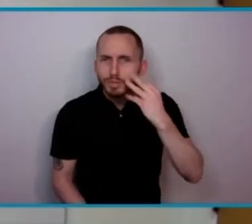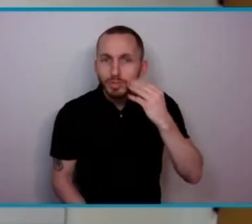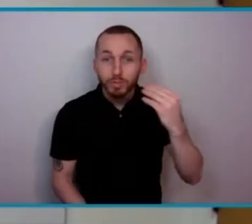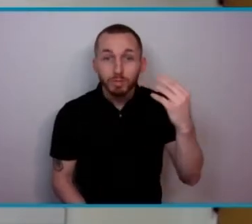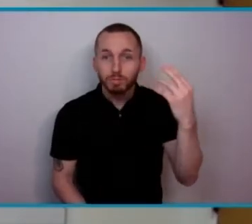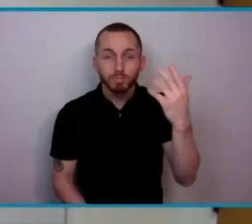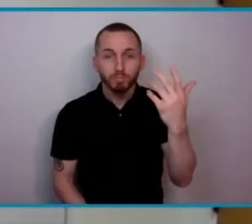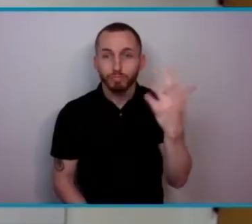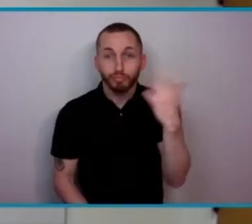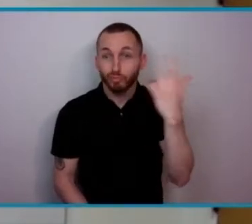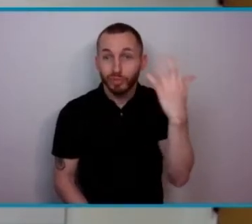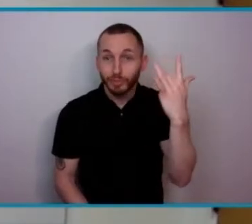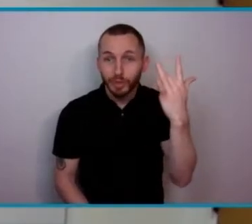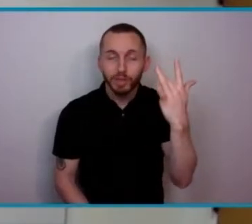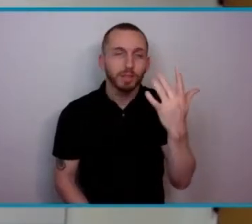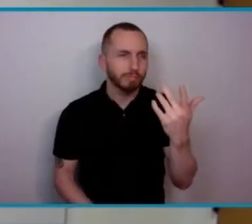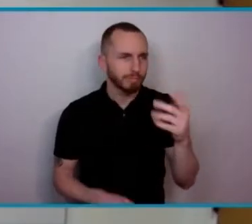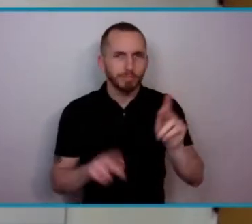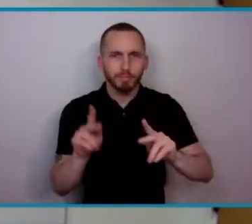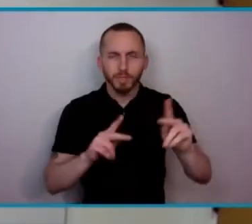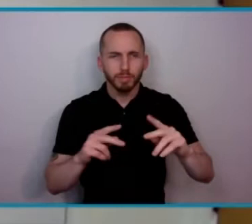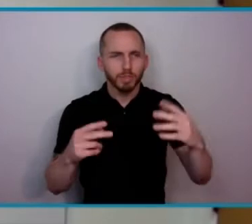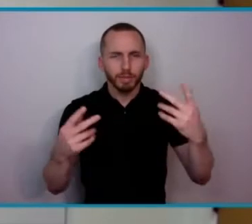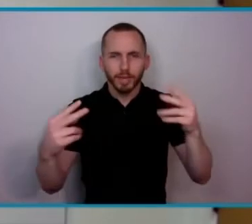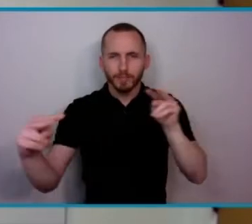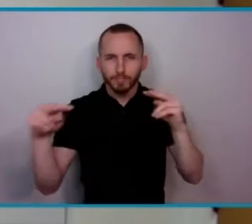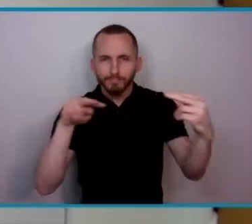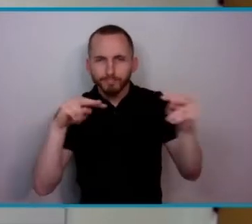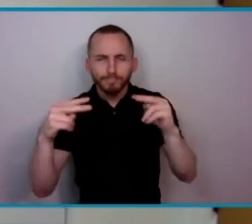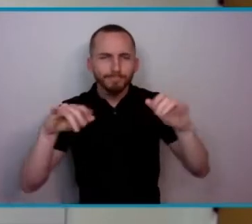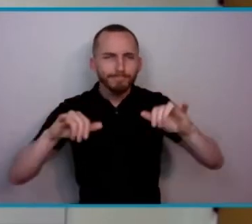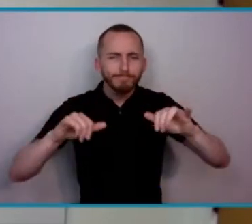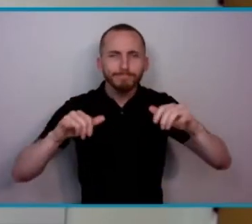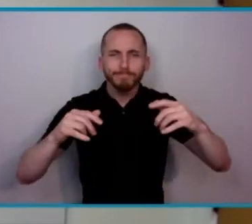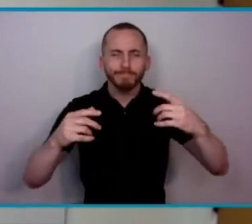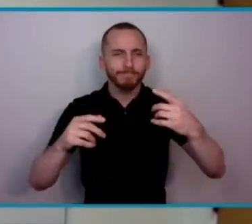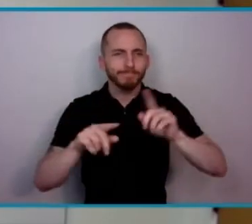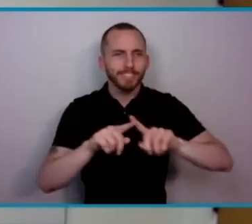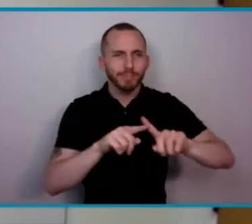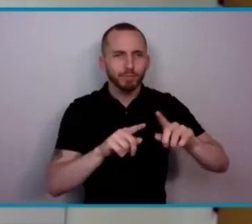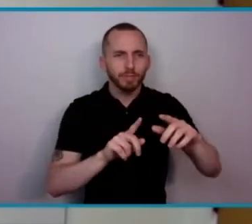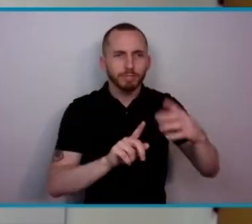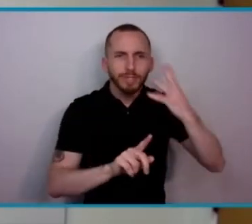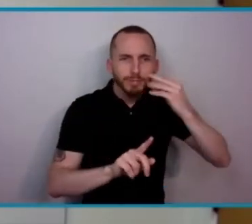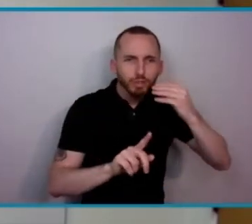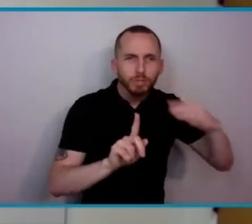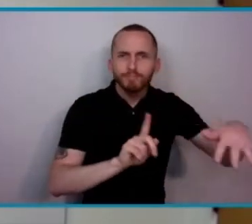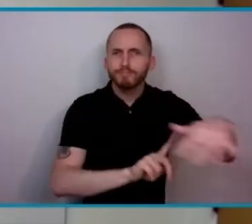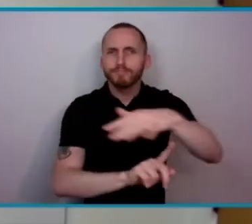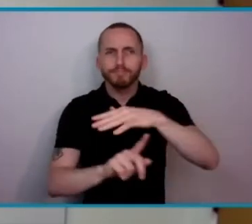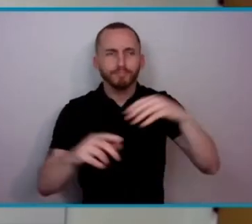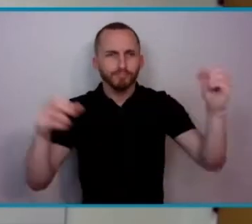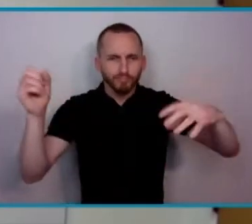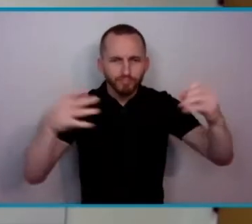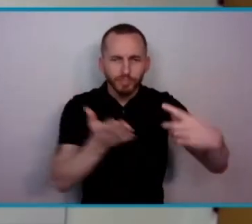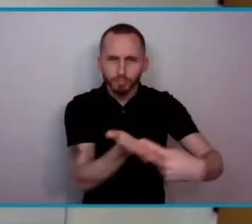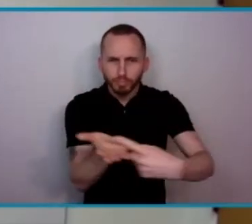from different spaces and that can result in some synergy or threads that unite, that